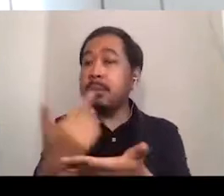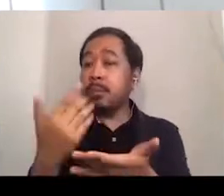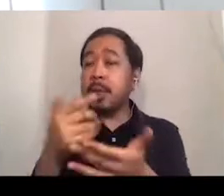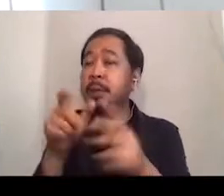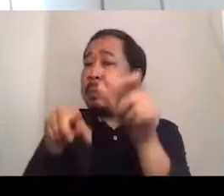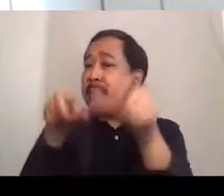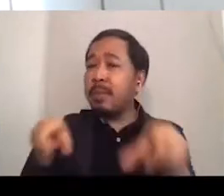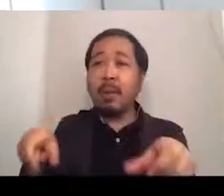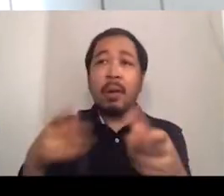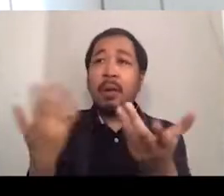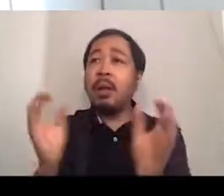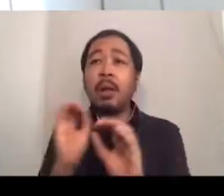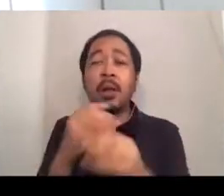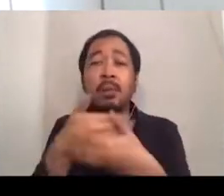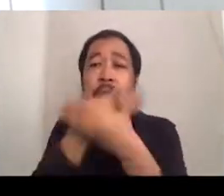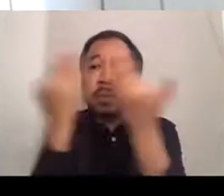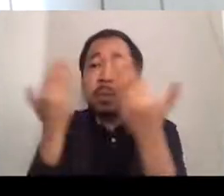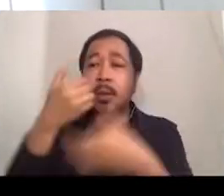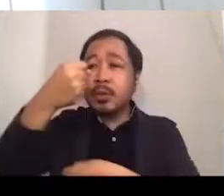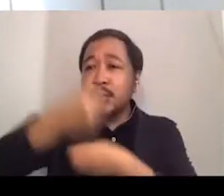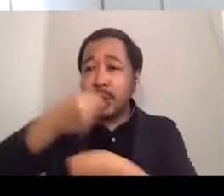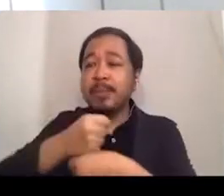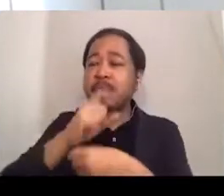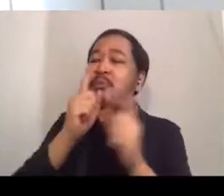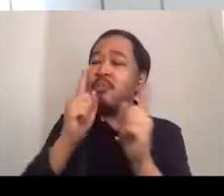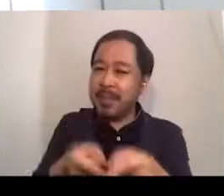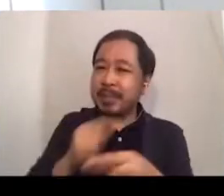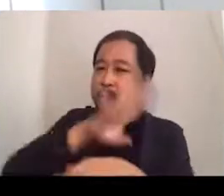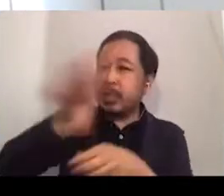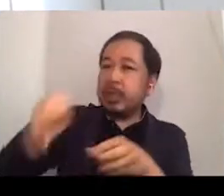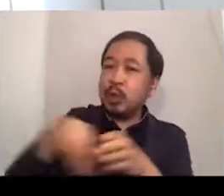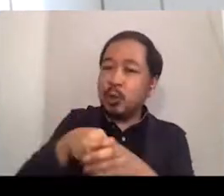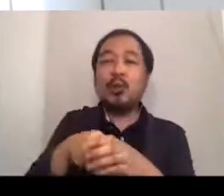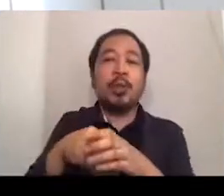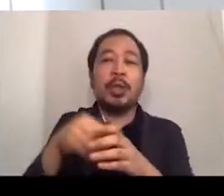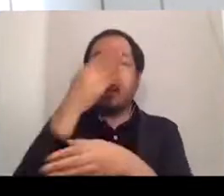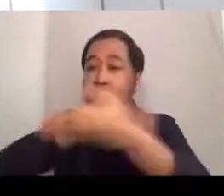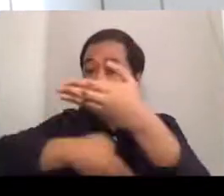These standing targeted measures include unemployment support,